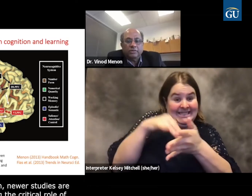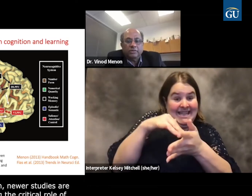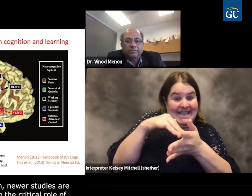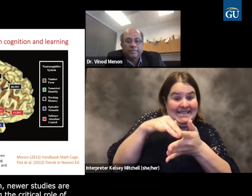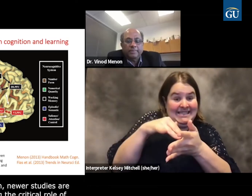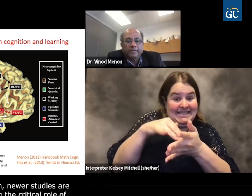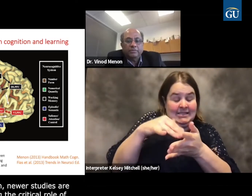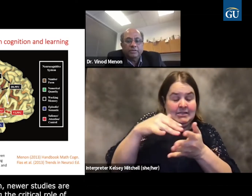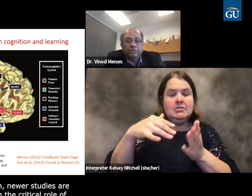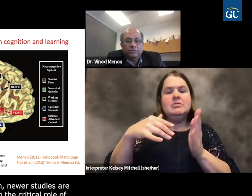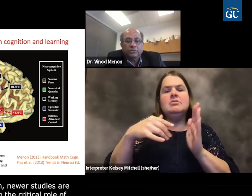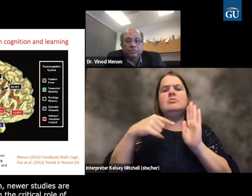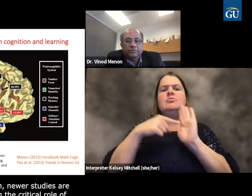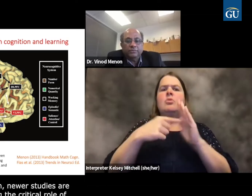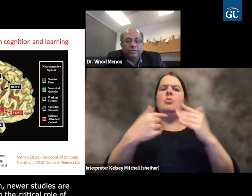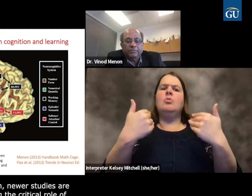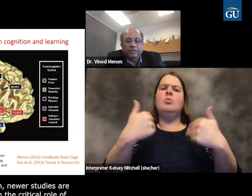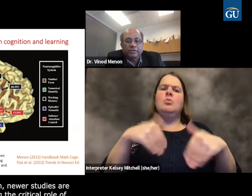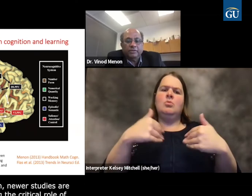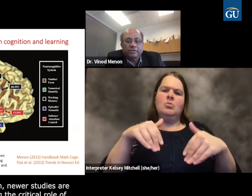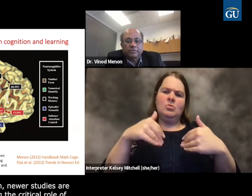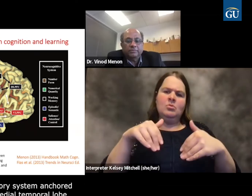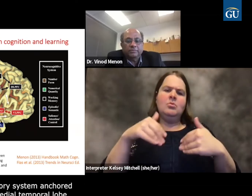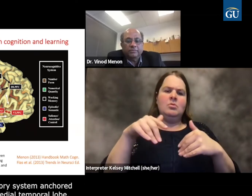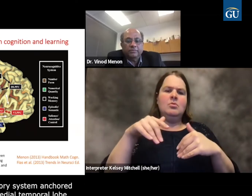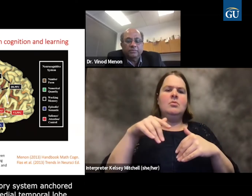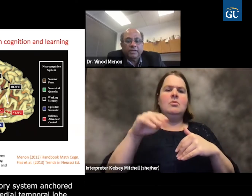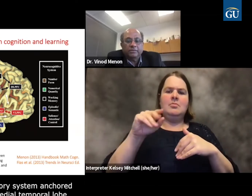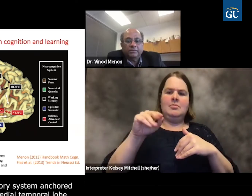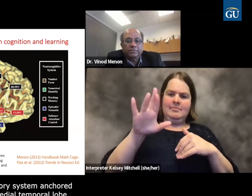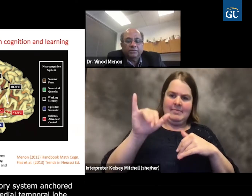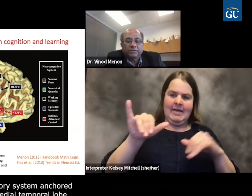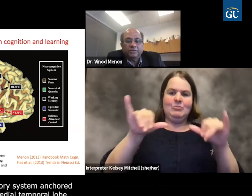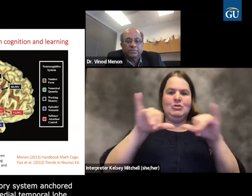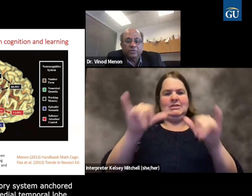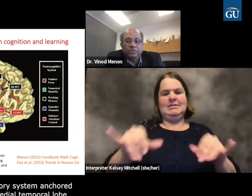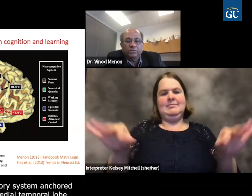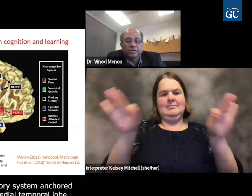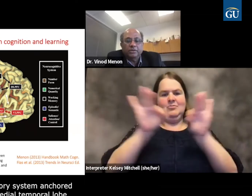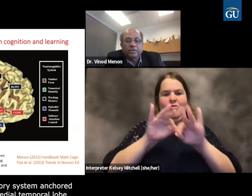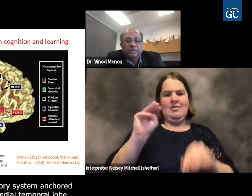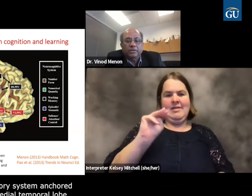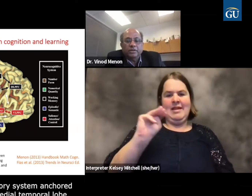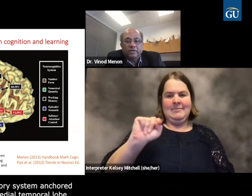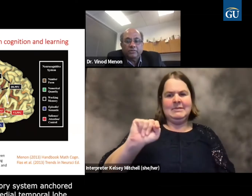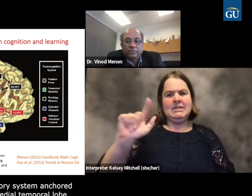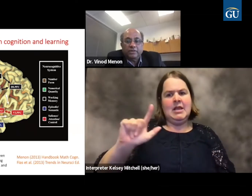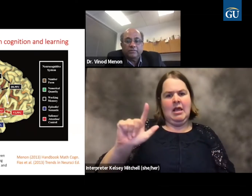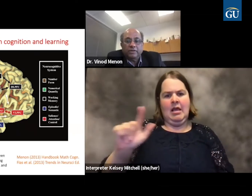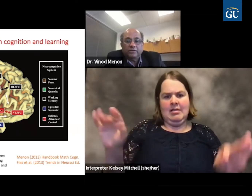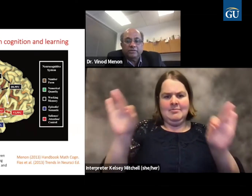the role and the critical role of the memory system anchored in the medial temporal